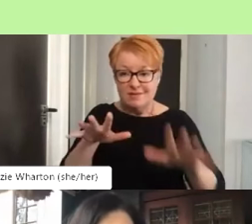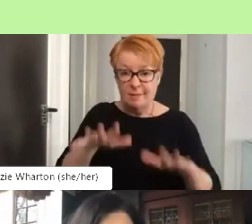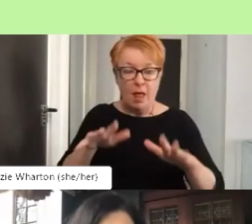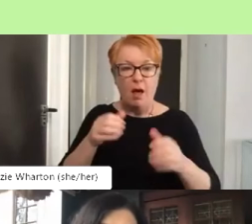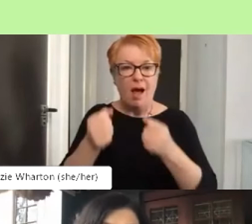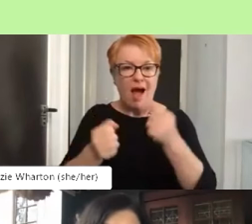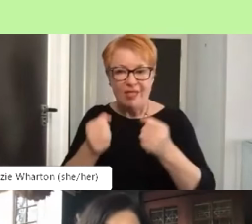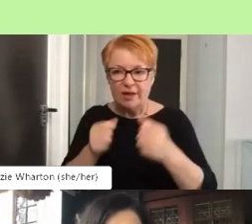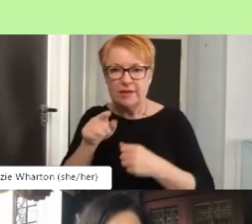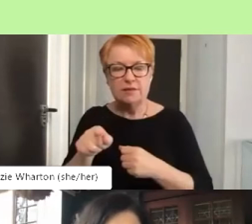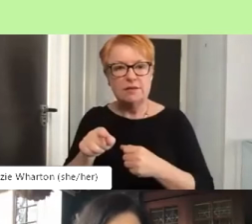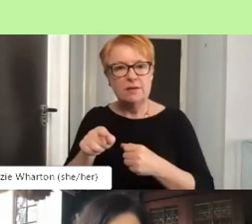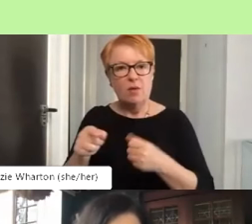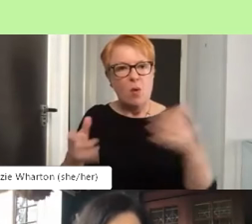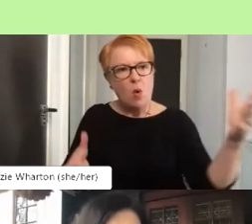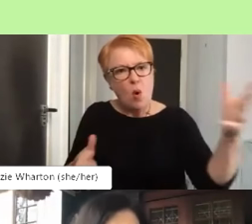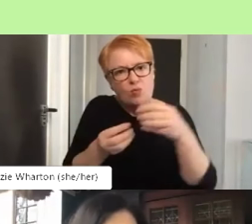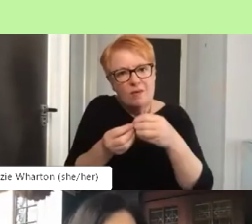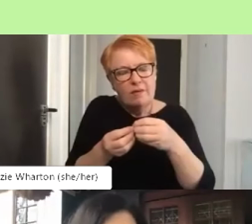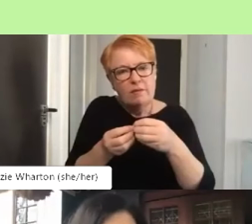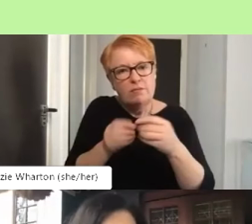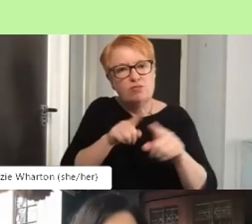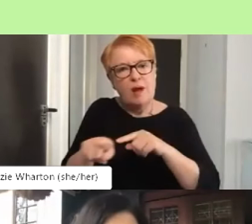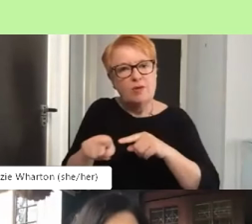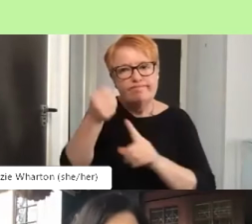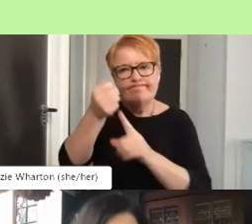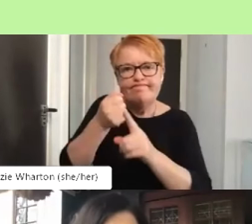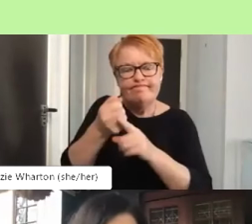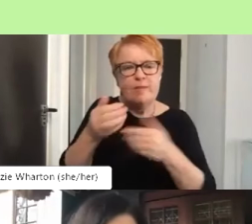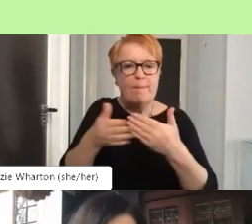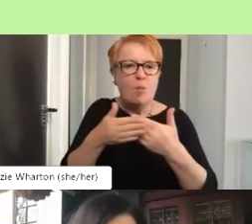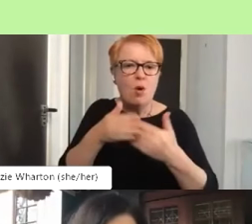political and economic agendas that are part of sport and sporting events.